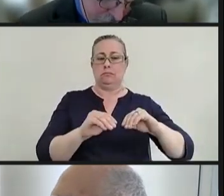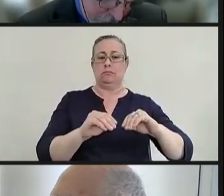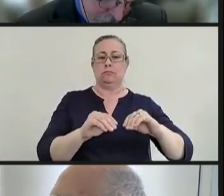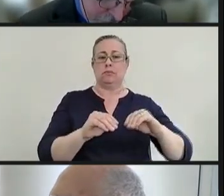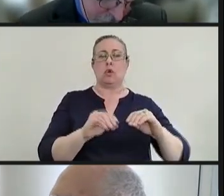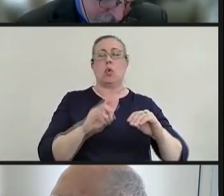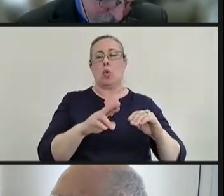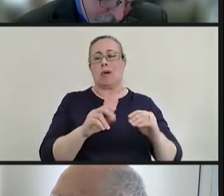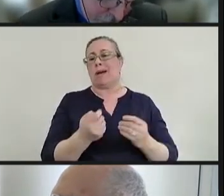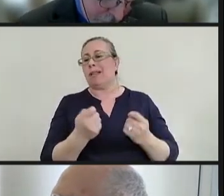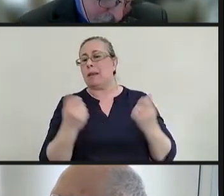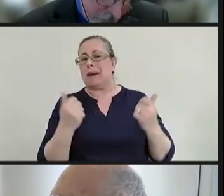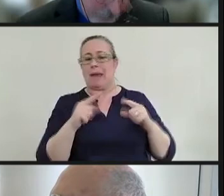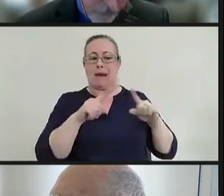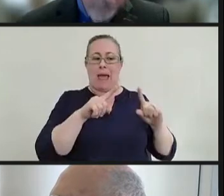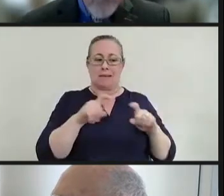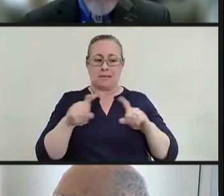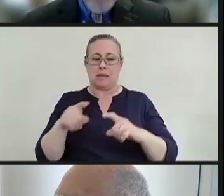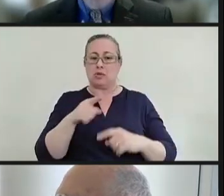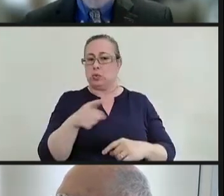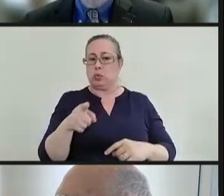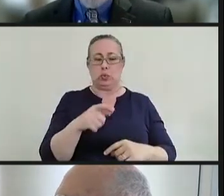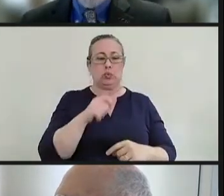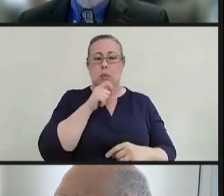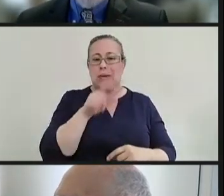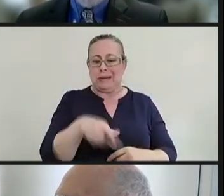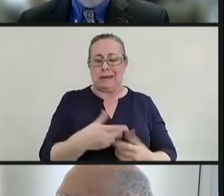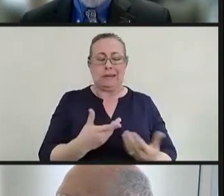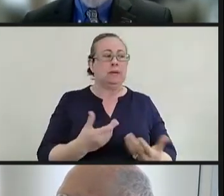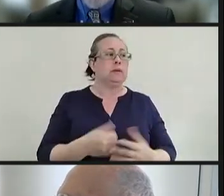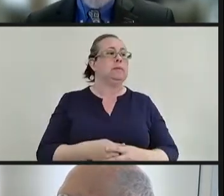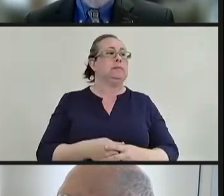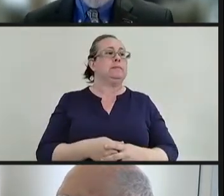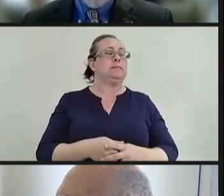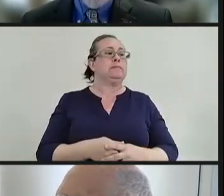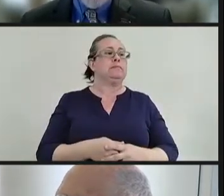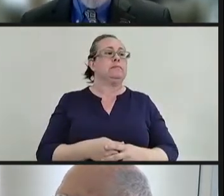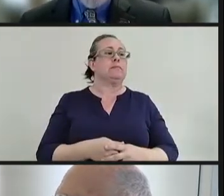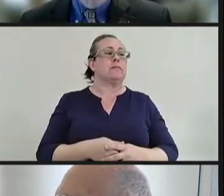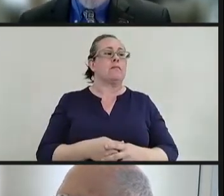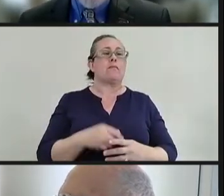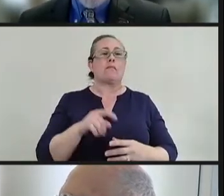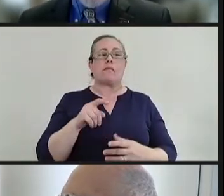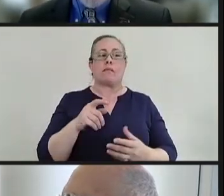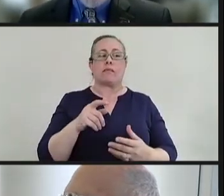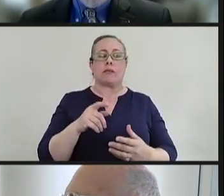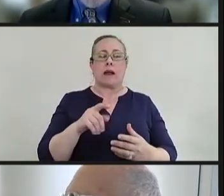that you don't need and you kind of start with a general like somewhat hypothesis neutral in